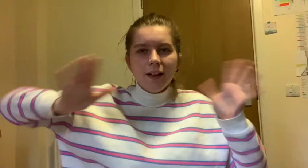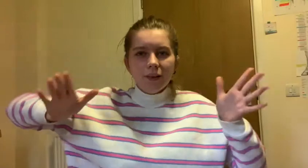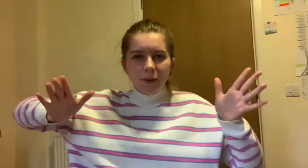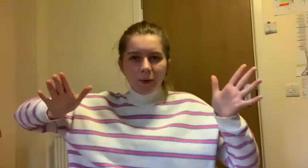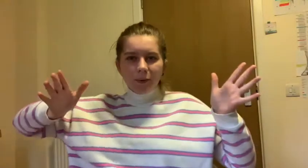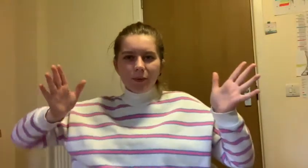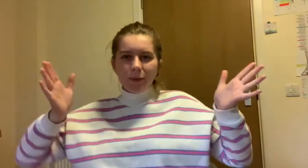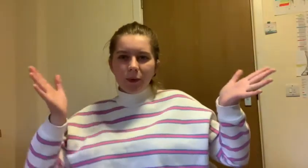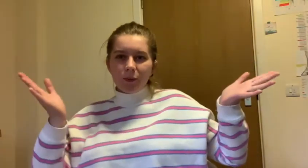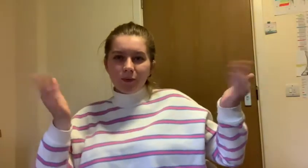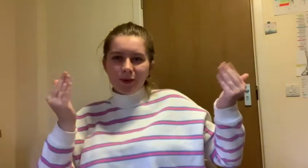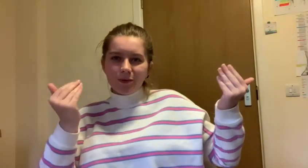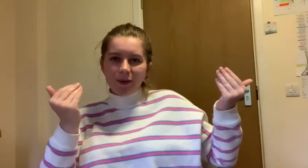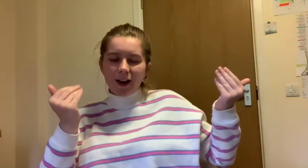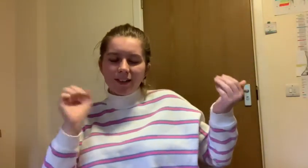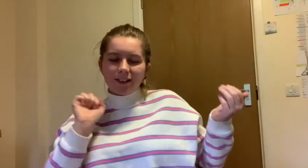Hello and welcome back, yes I am in the same clothes